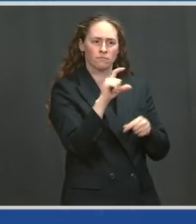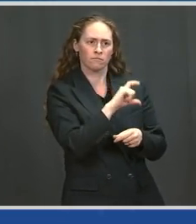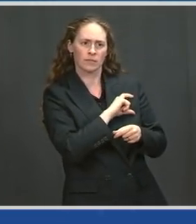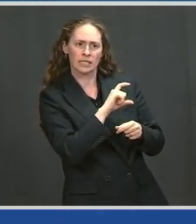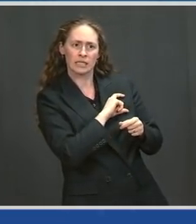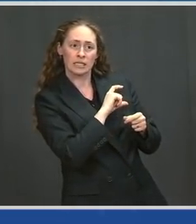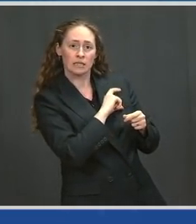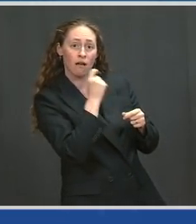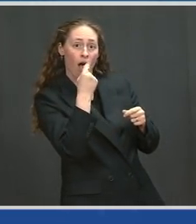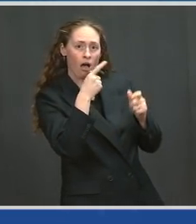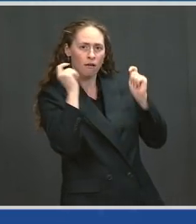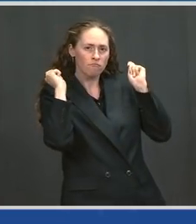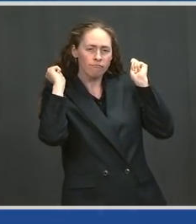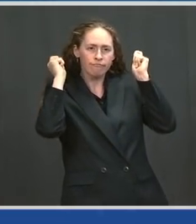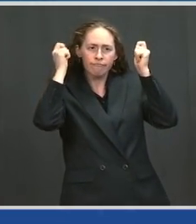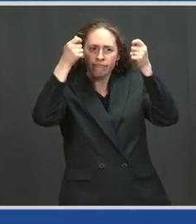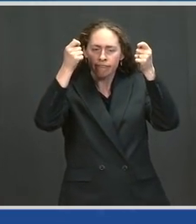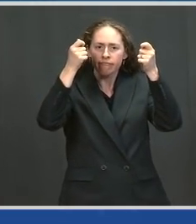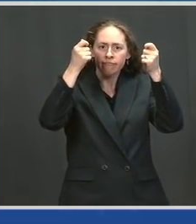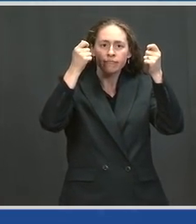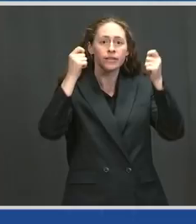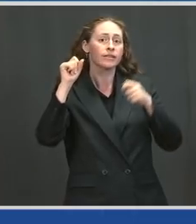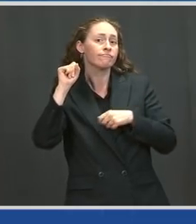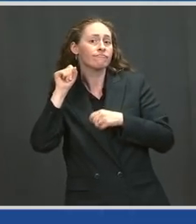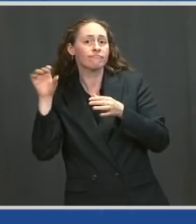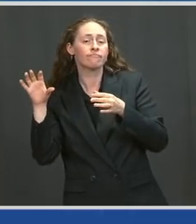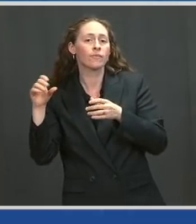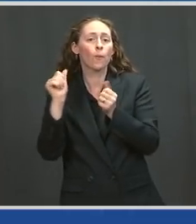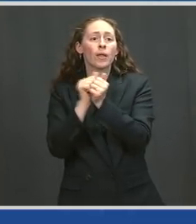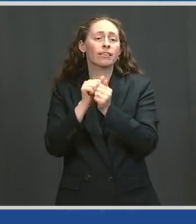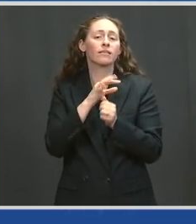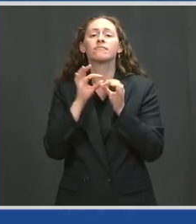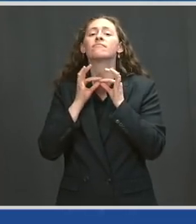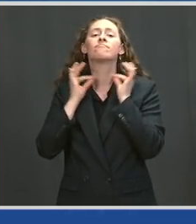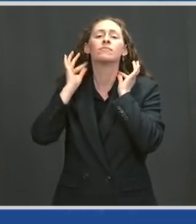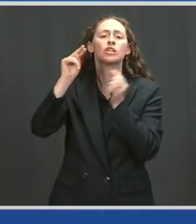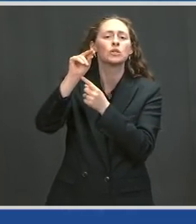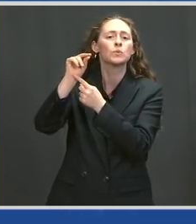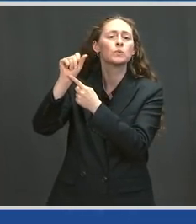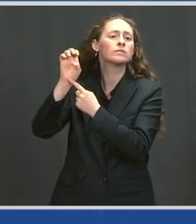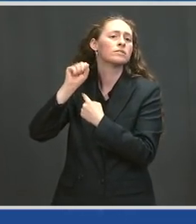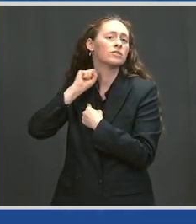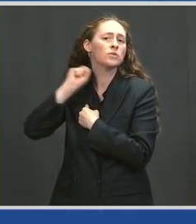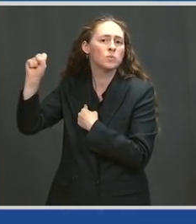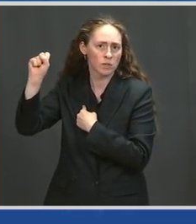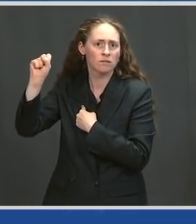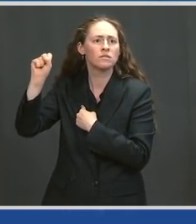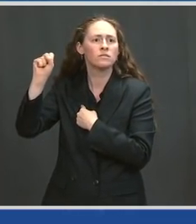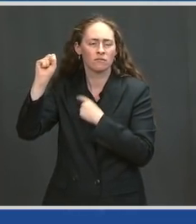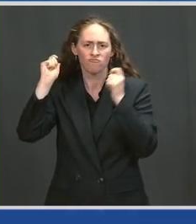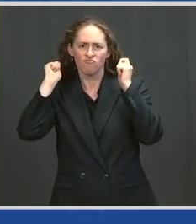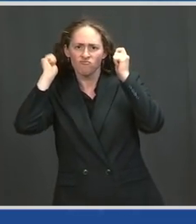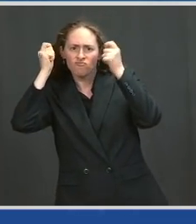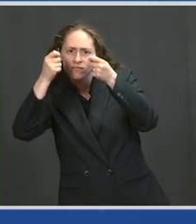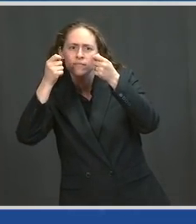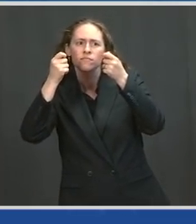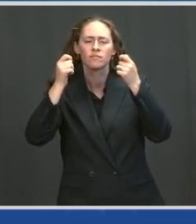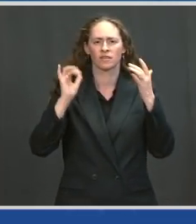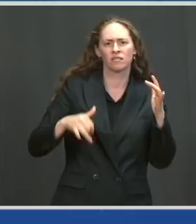It speaks to that lit the fuse. It lit it by the spark that it provided,